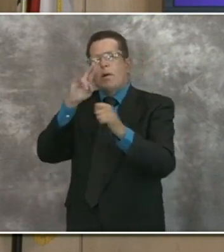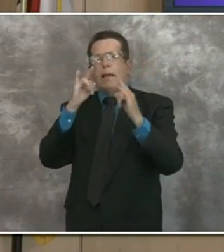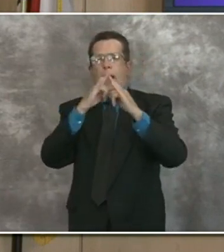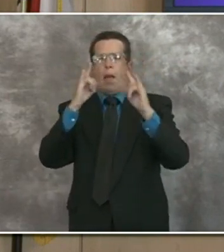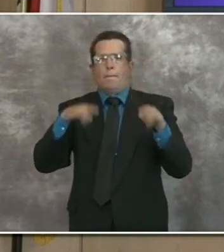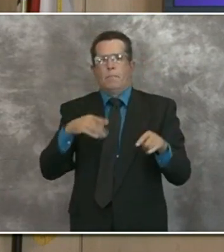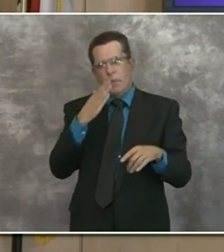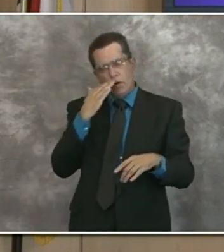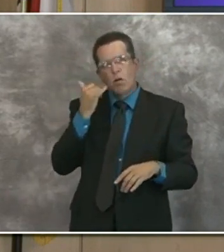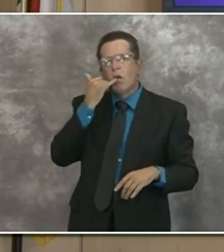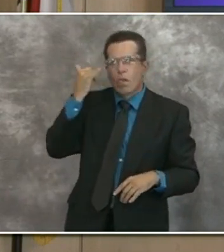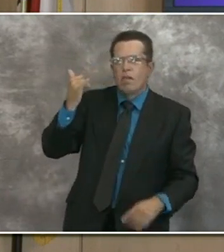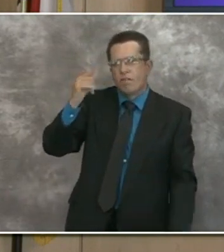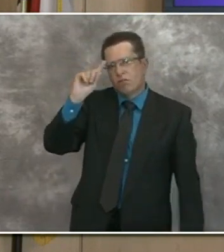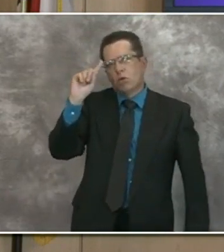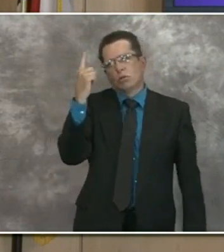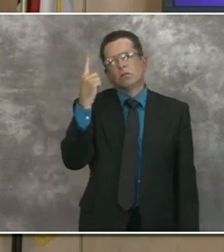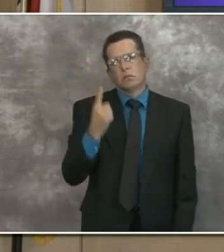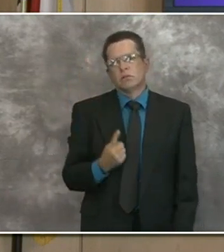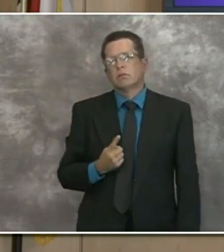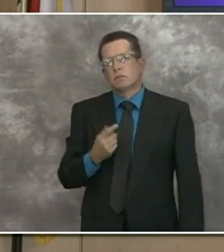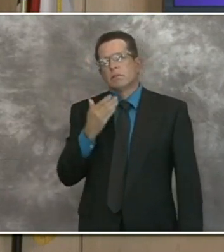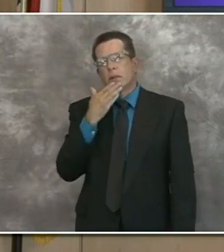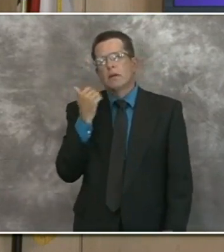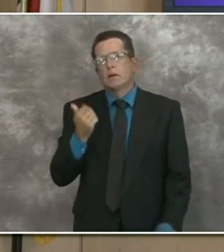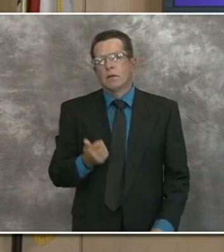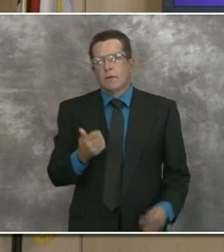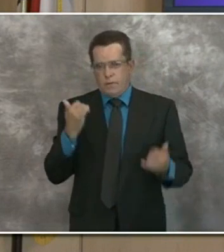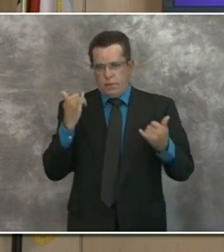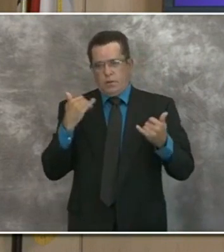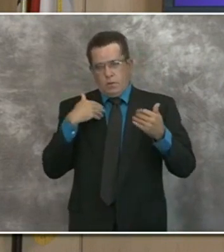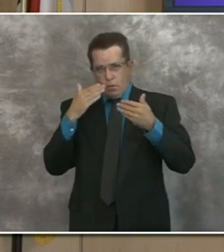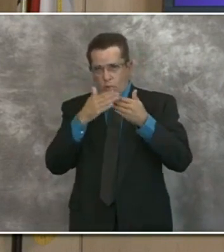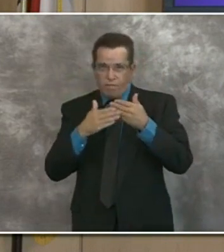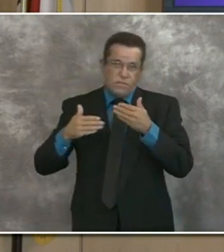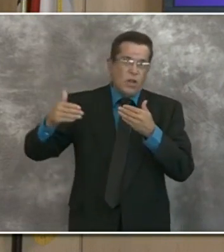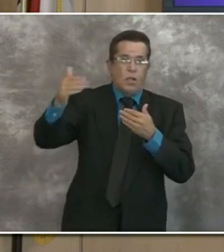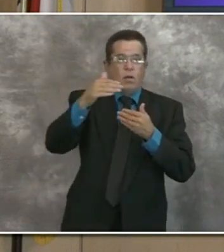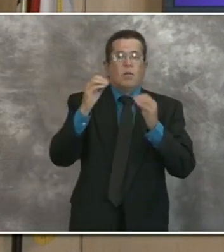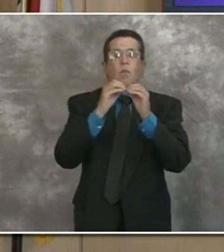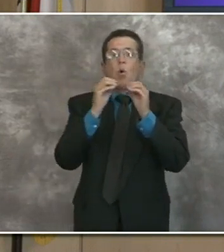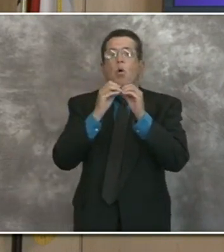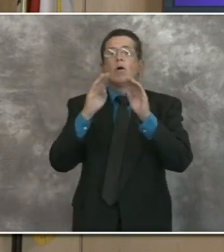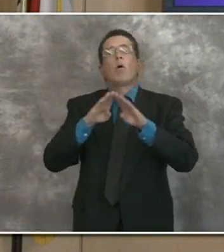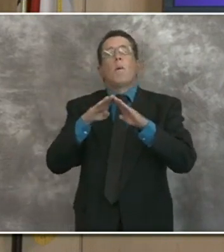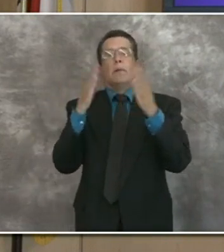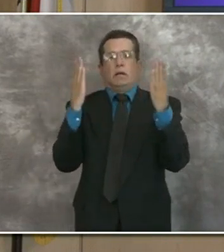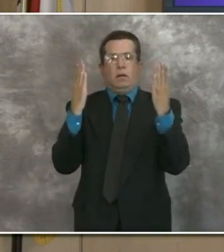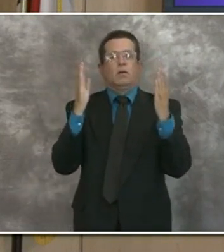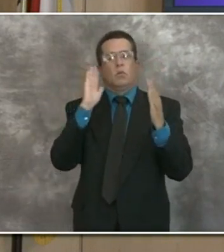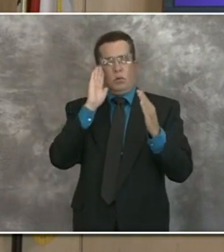TO CHECK WITH BUSINESSES AND ORGANIZATIONS. BEFORE TRYING TO BOOK A FISHING TRIP OR A